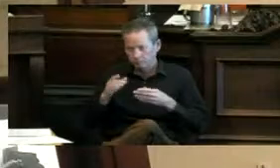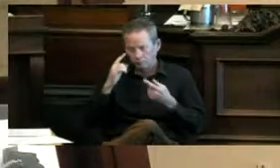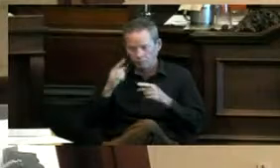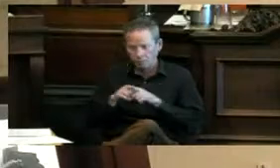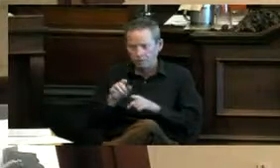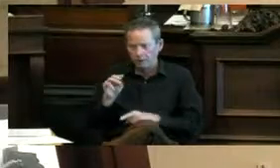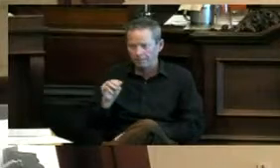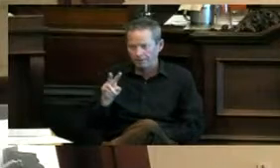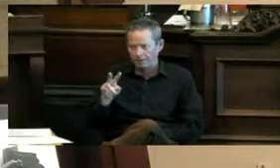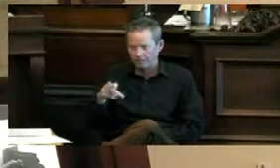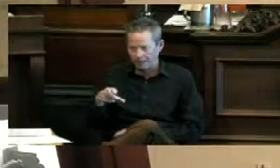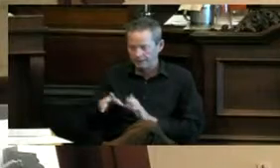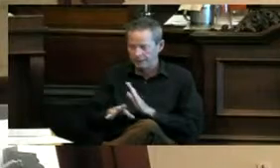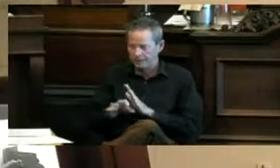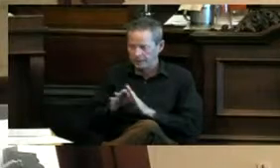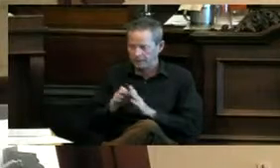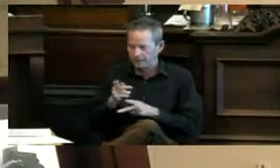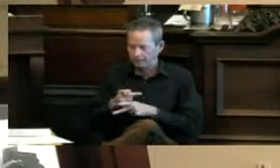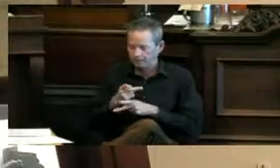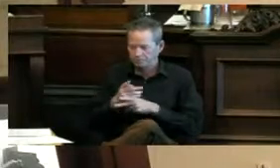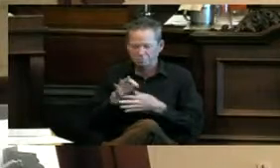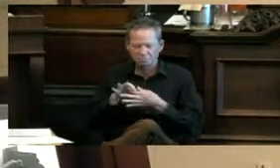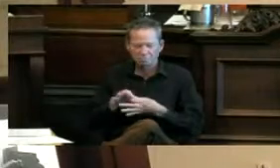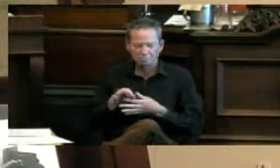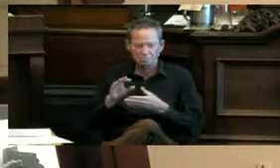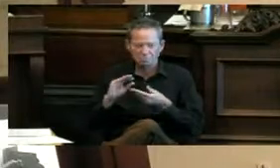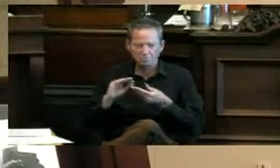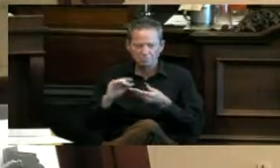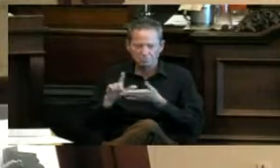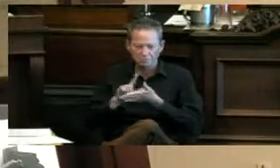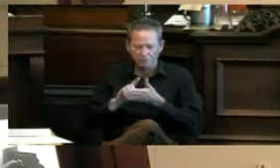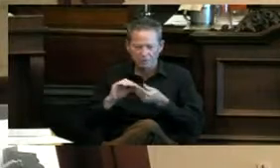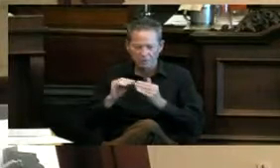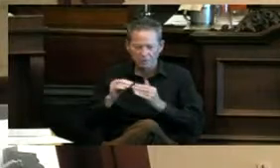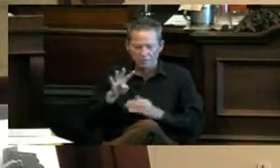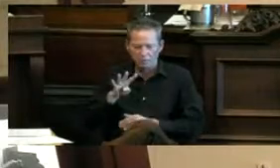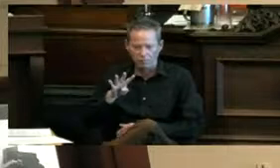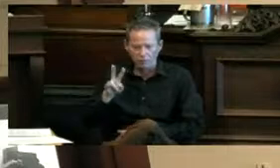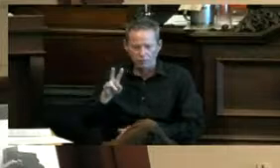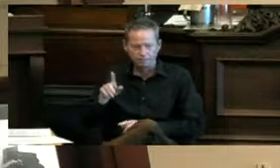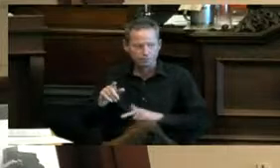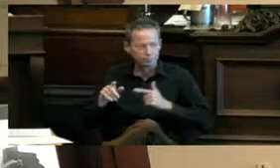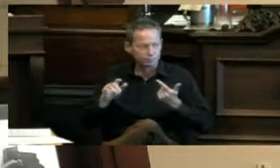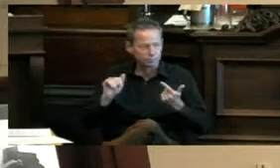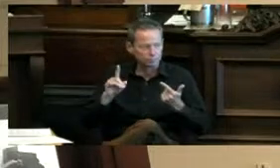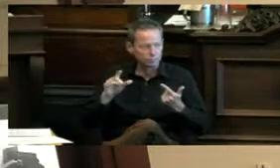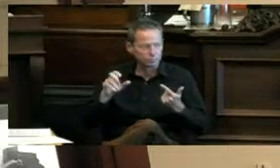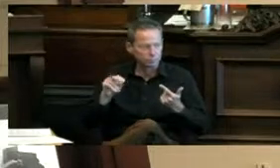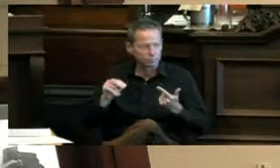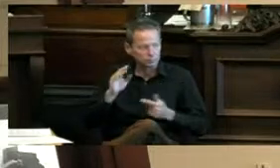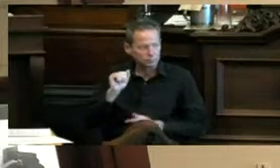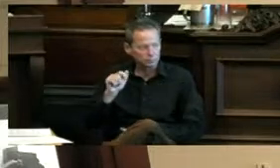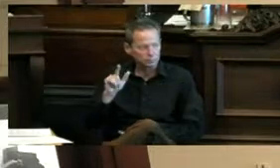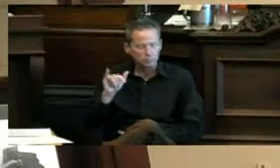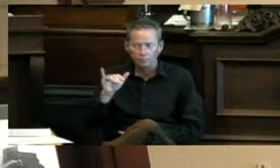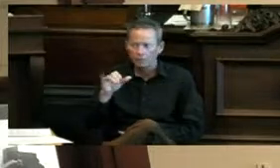committee focused on the agreement with MVP select care. That would be related to